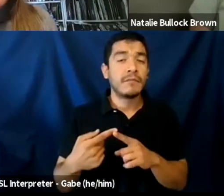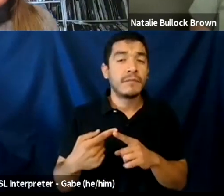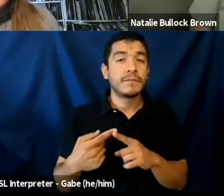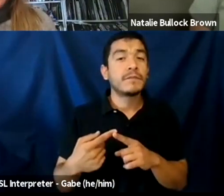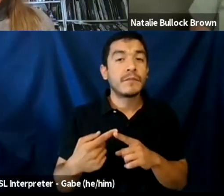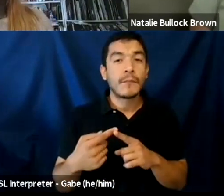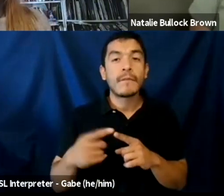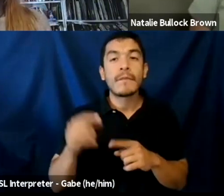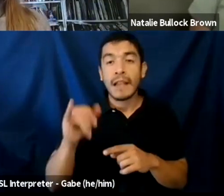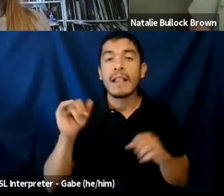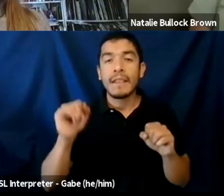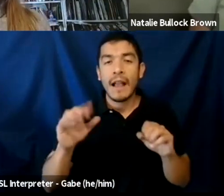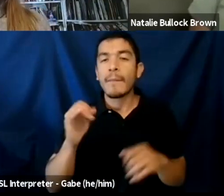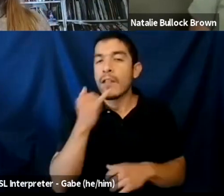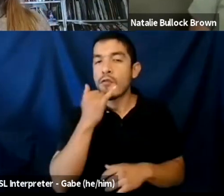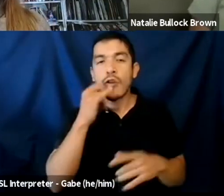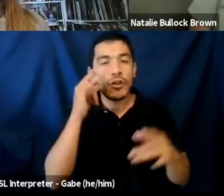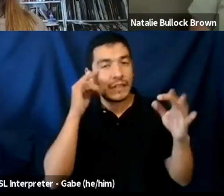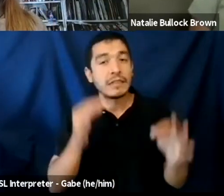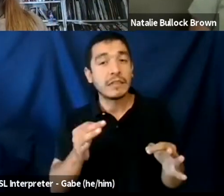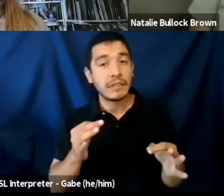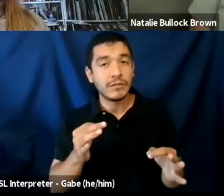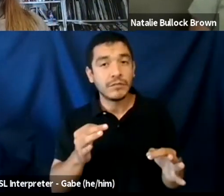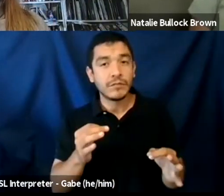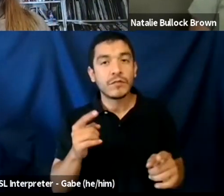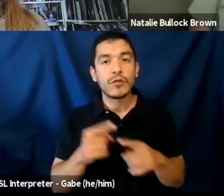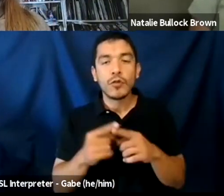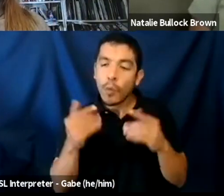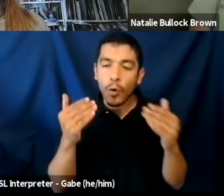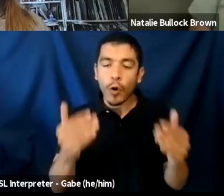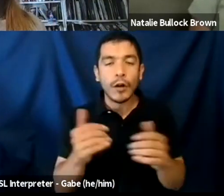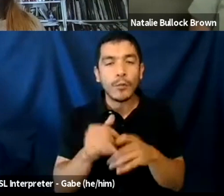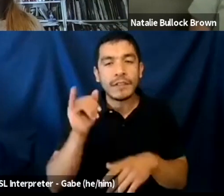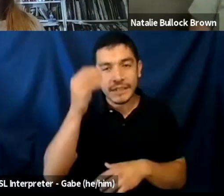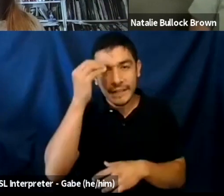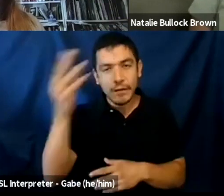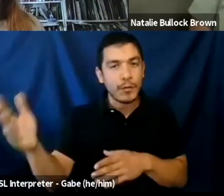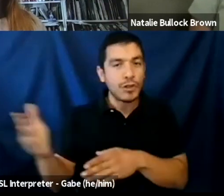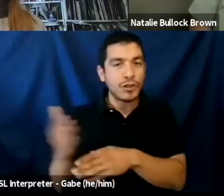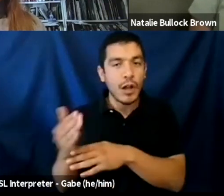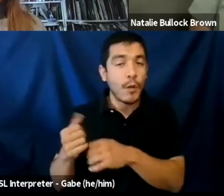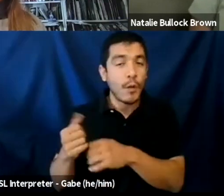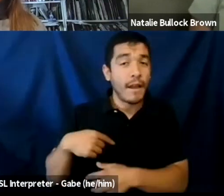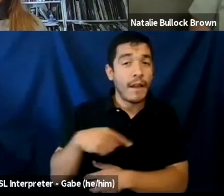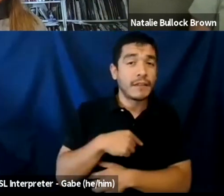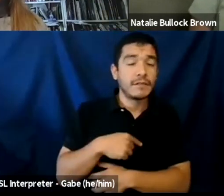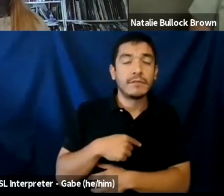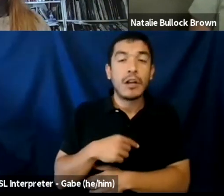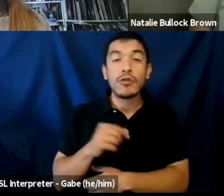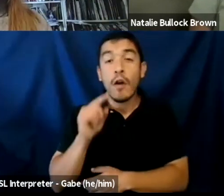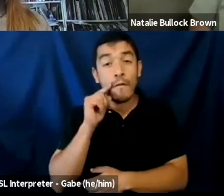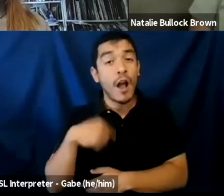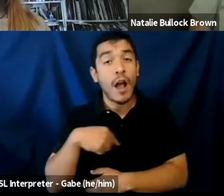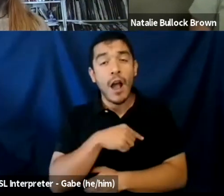that could be the wrong decision, right? To go ahead with the information that they're sharing with us. And so, for us, it's really about making an assessment